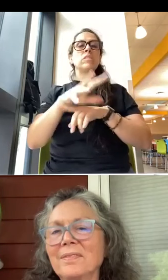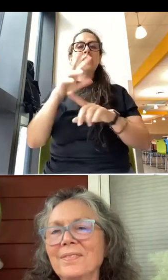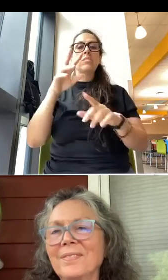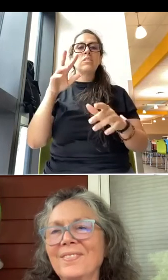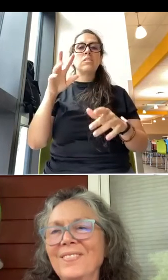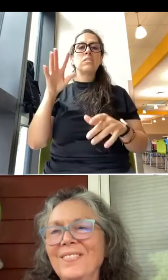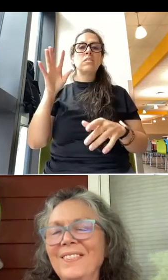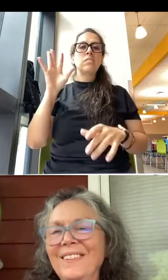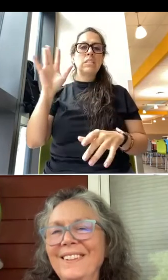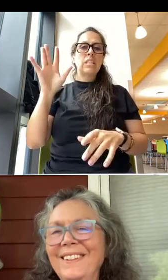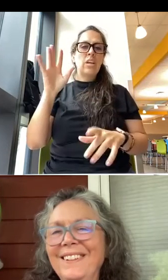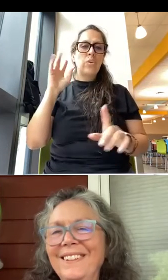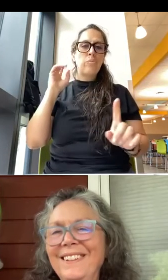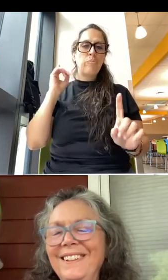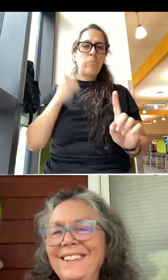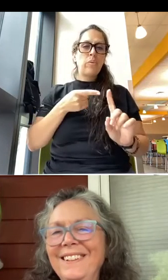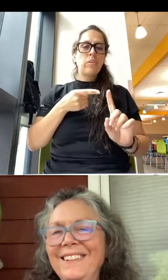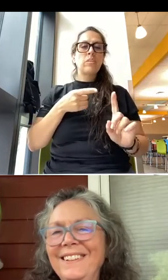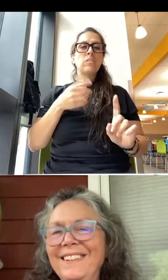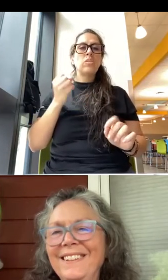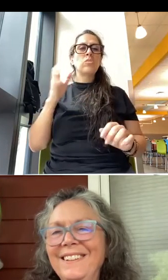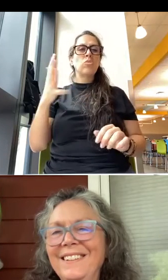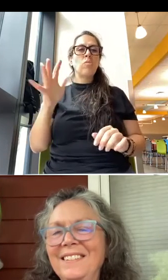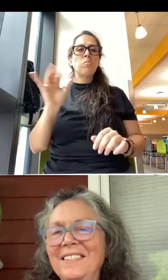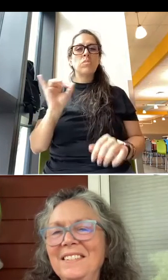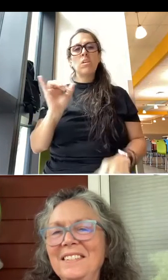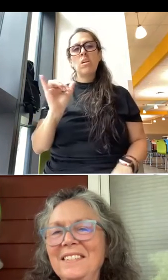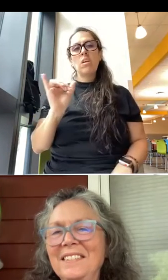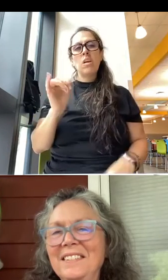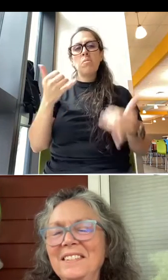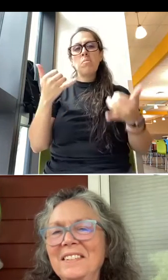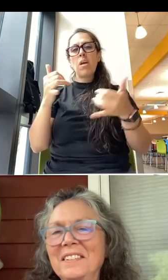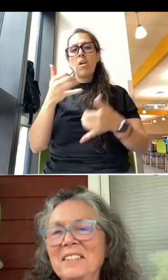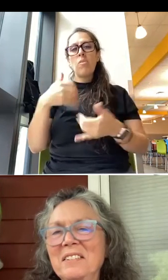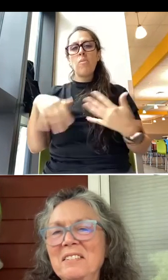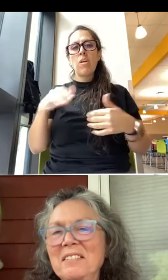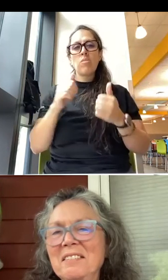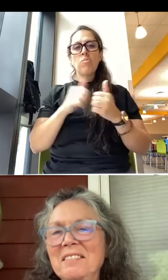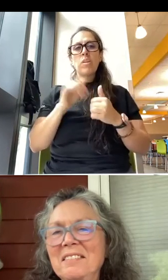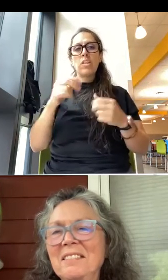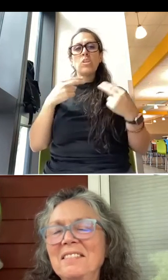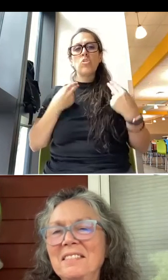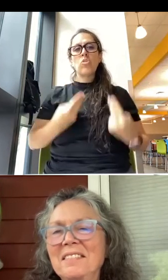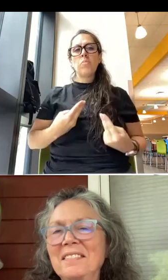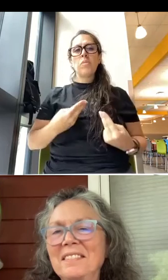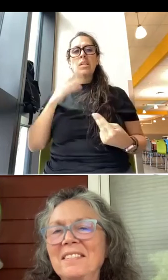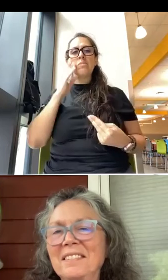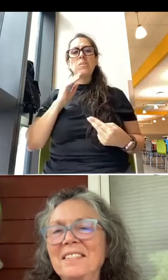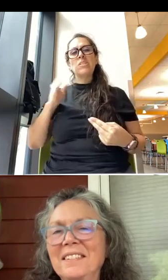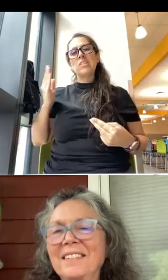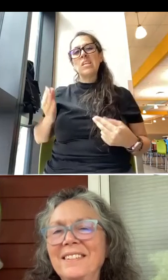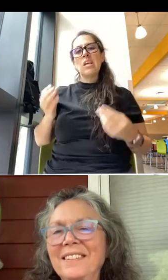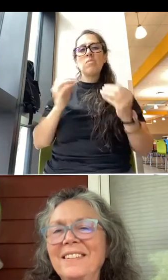it's just kind of those kinds of, it's almost like playing around with the human experience side more as opposed to storytelling per se.